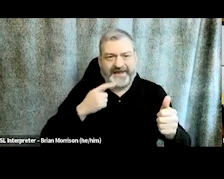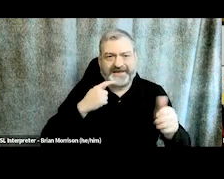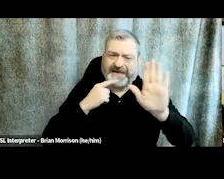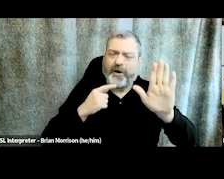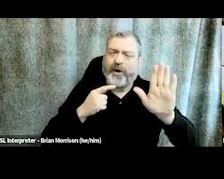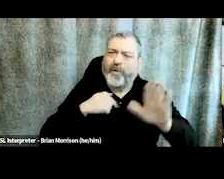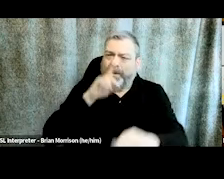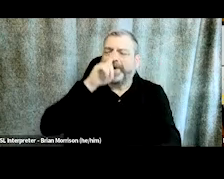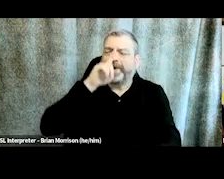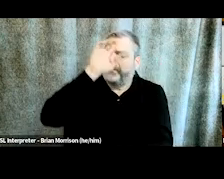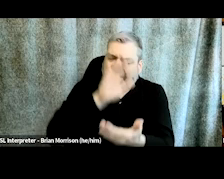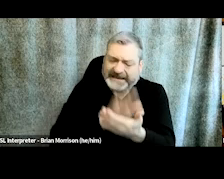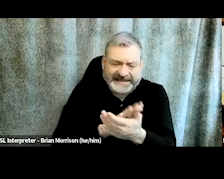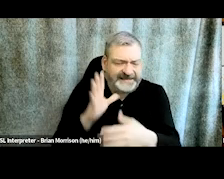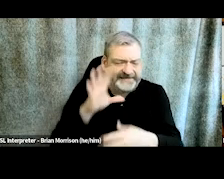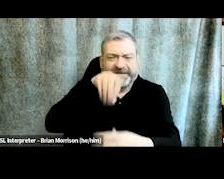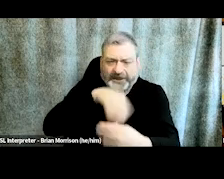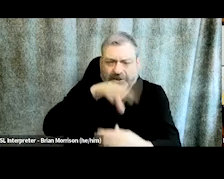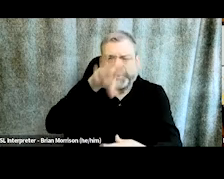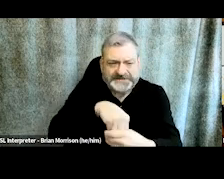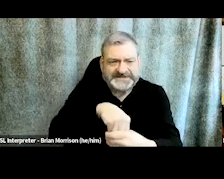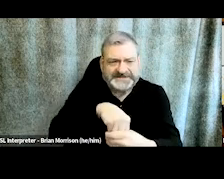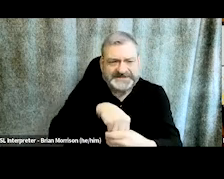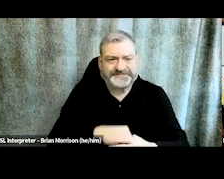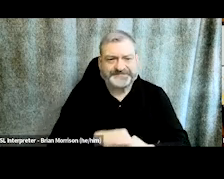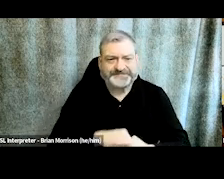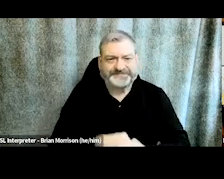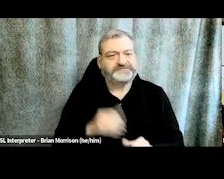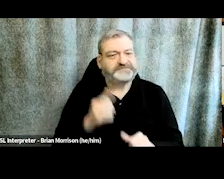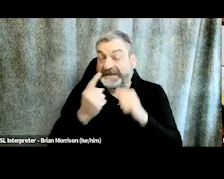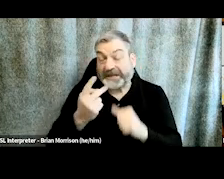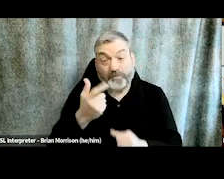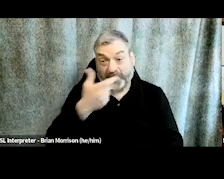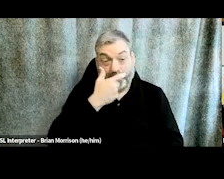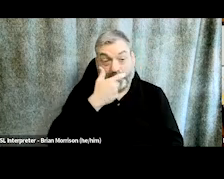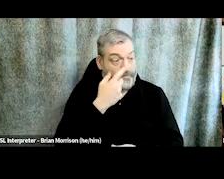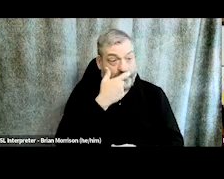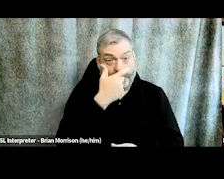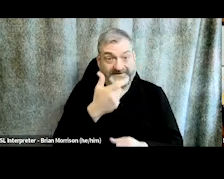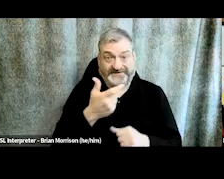And I don't think I feel very confident that anyone watching this today would say, yeah, we care more about community